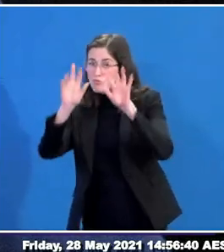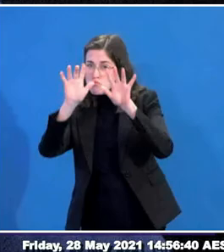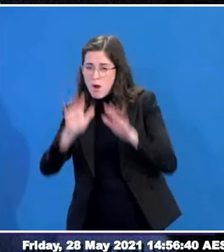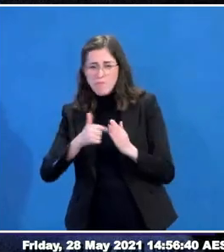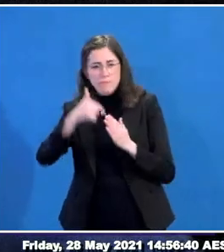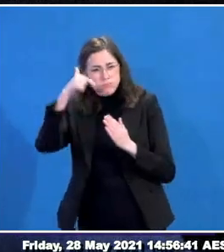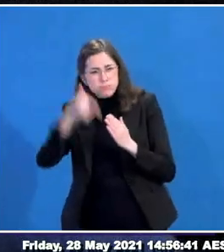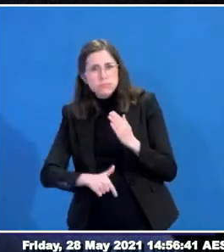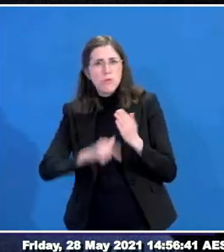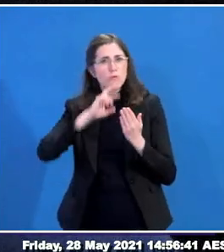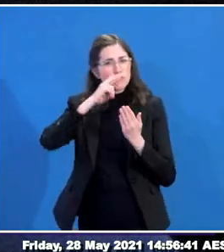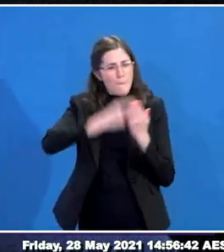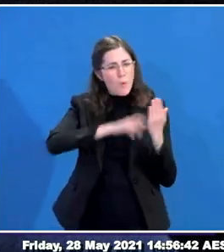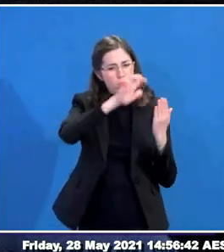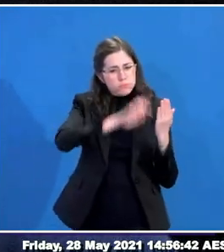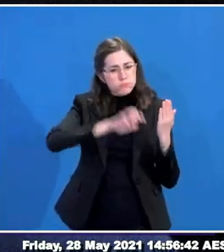provision of something less than that.